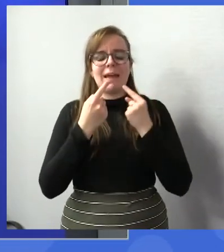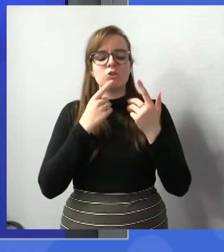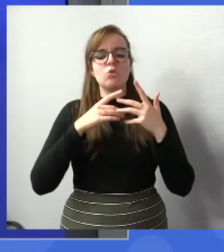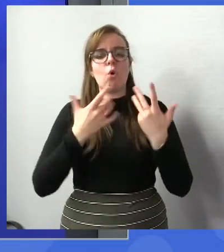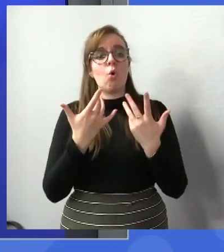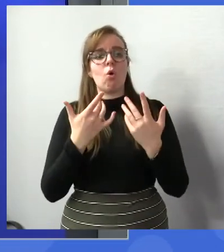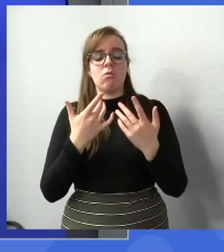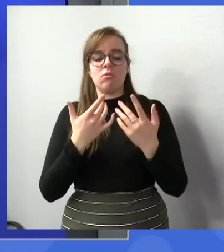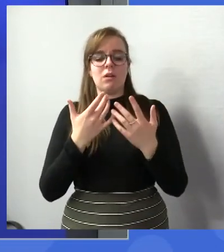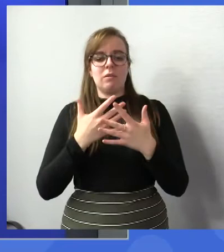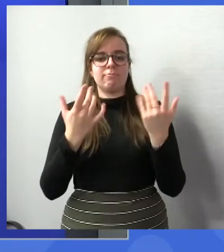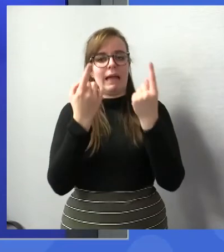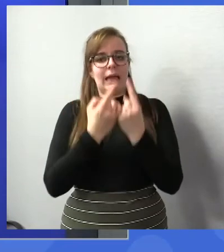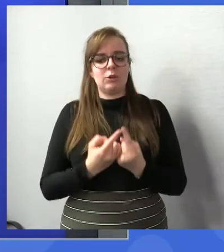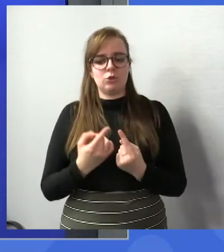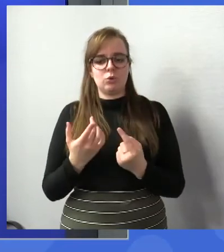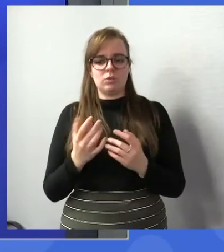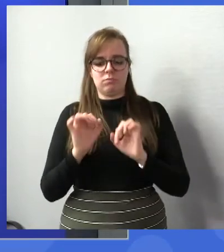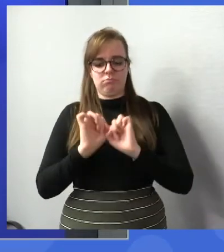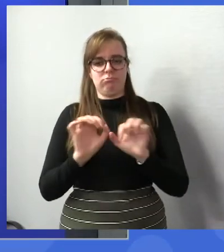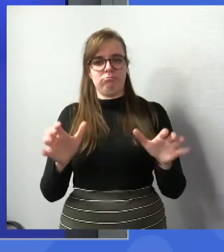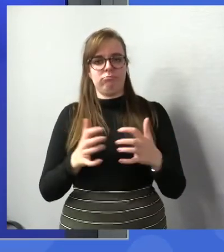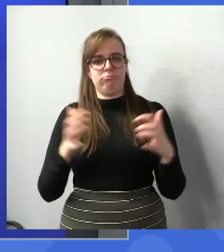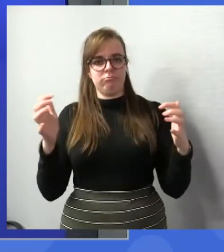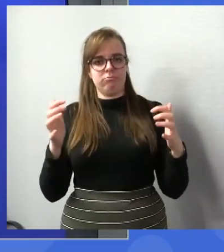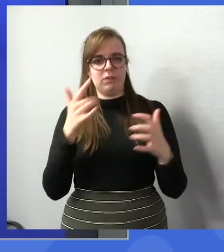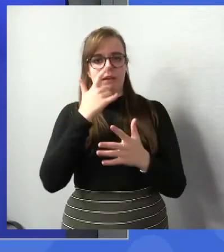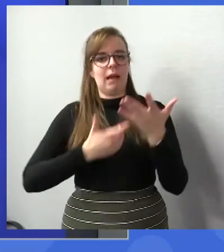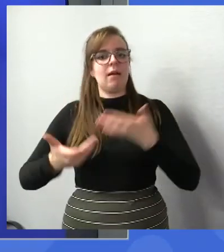as an assembly remember right at the beginning of this we stated that this is